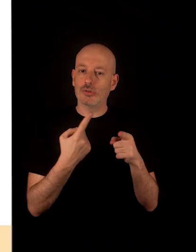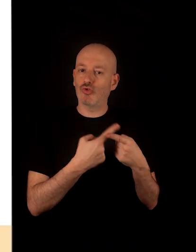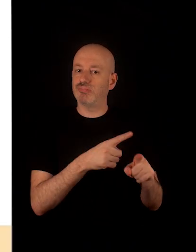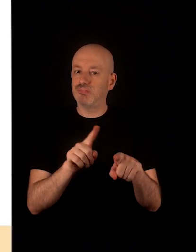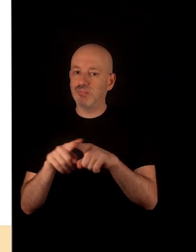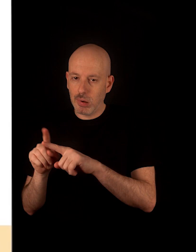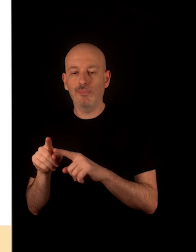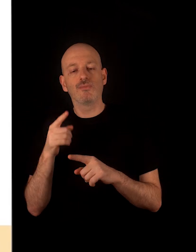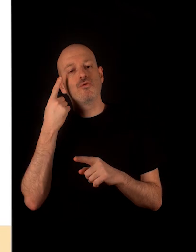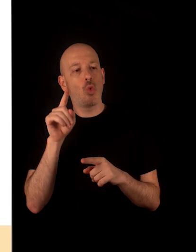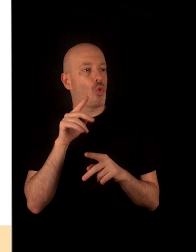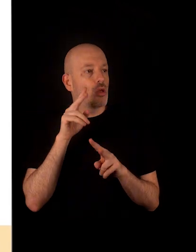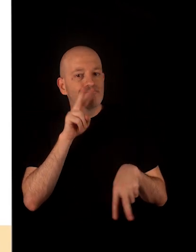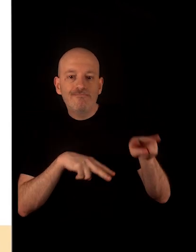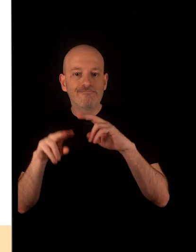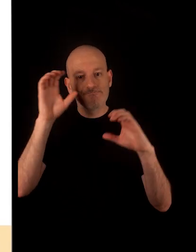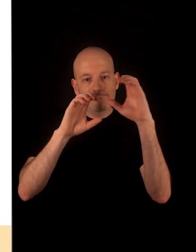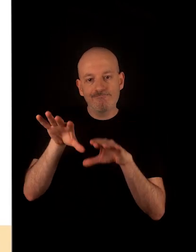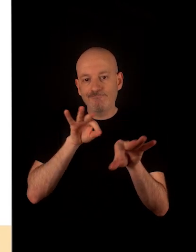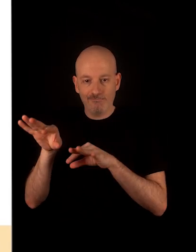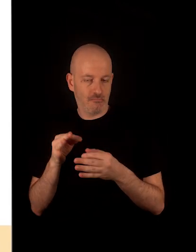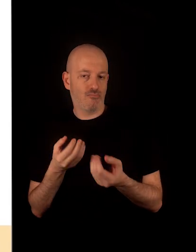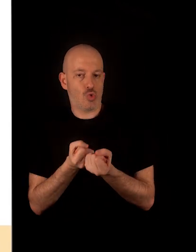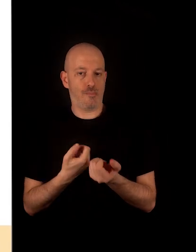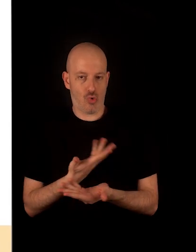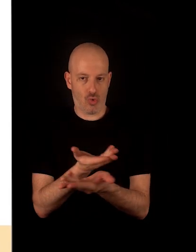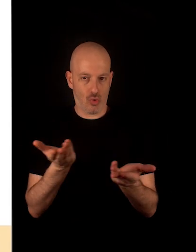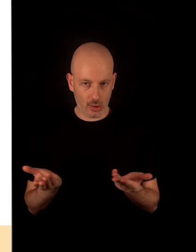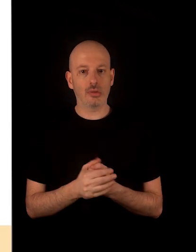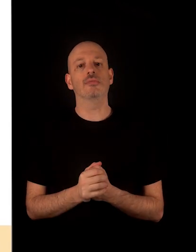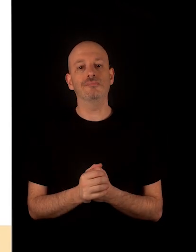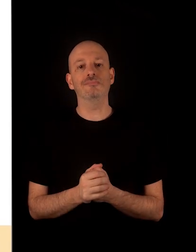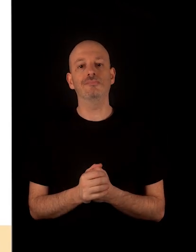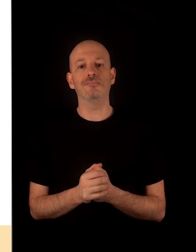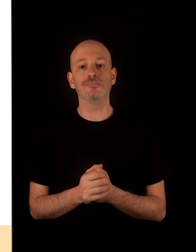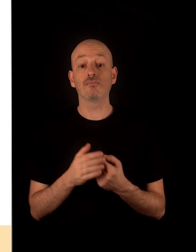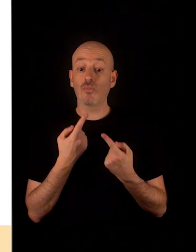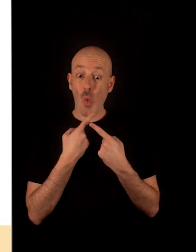on their specific objectives, let's say, or part in the residency,